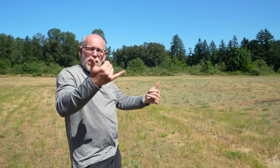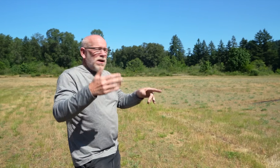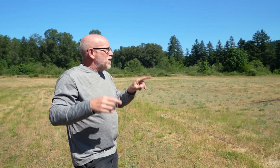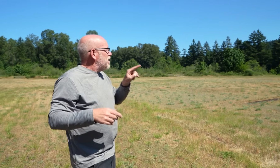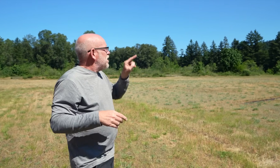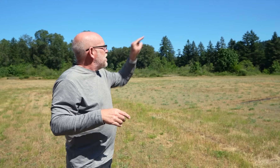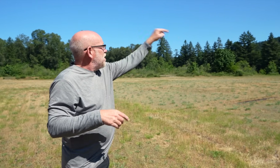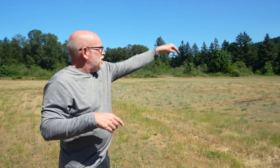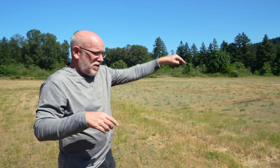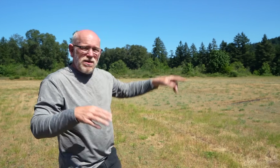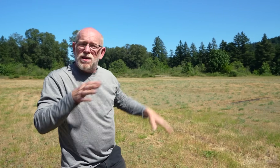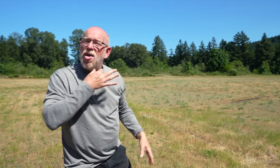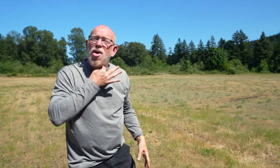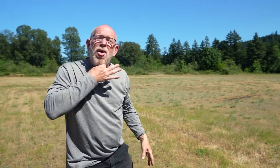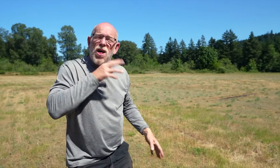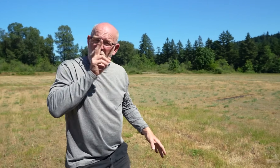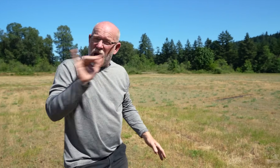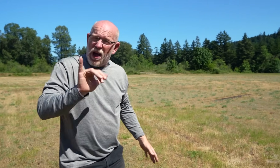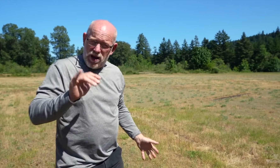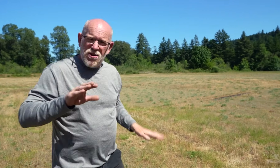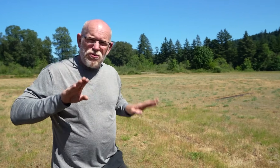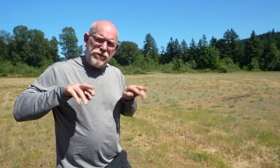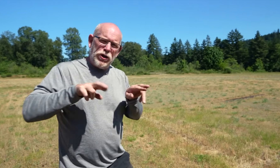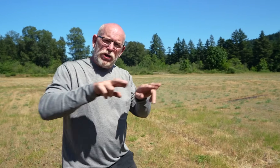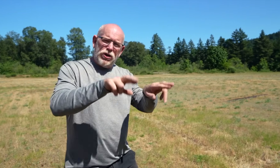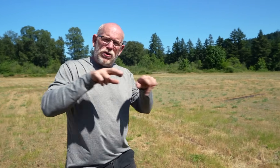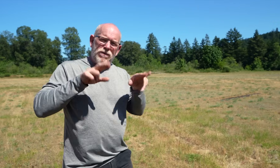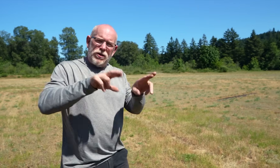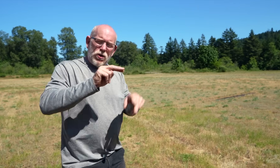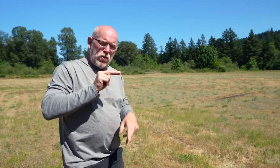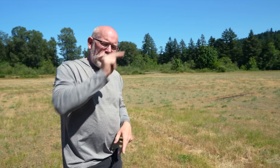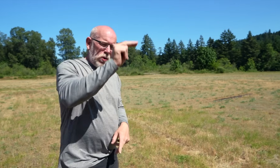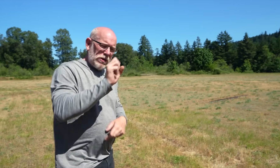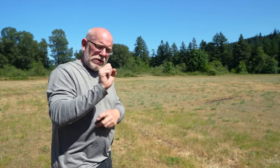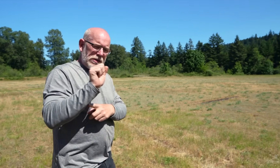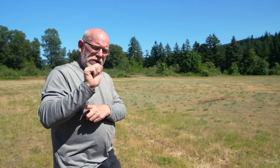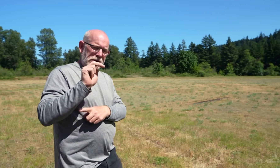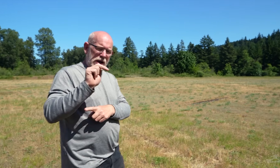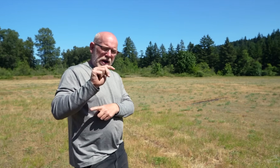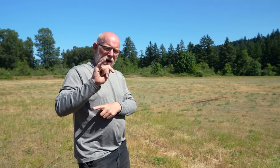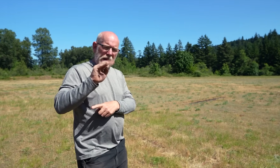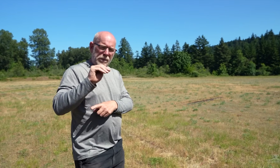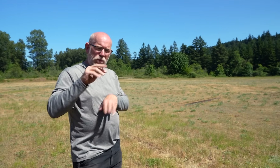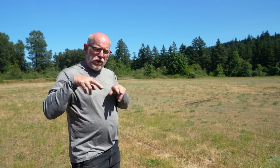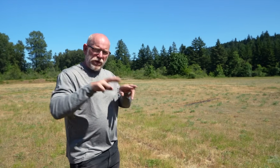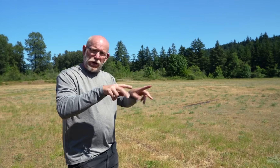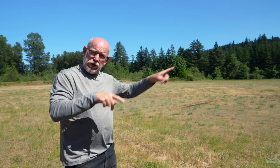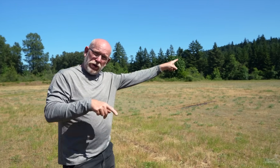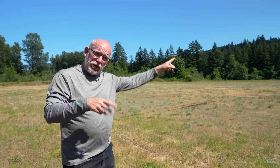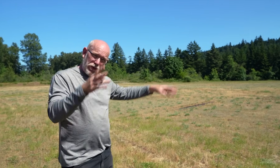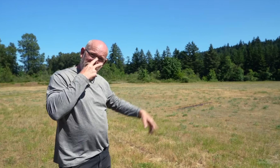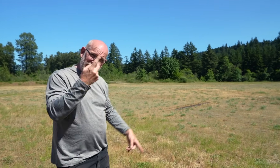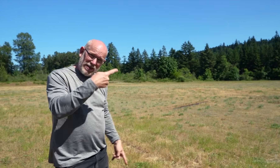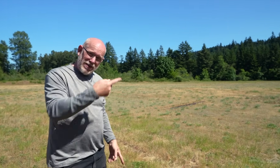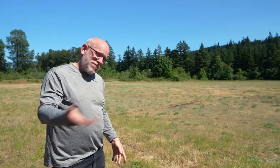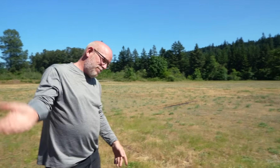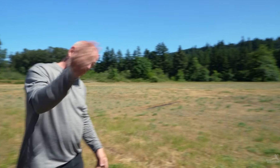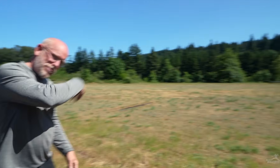You curious what’s across the woods? It’s a river called North Santiam. Come check it out!